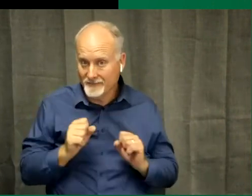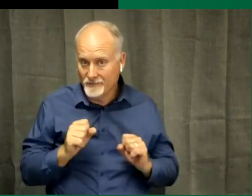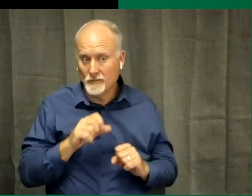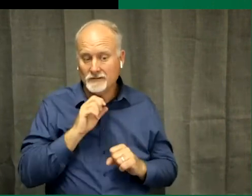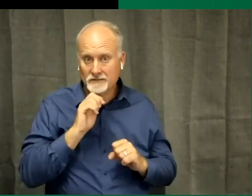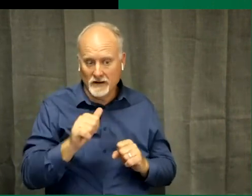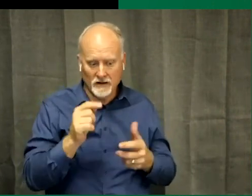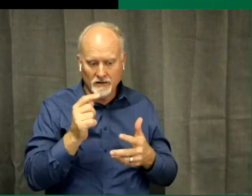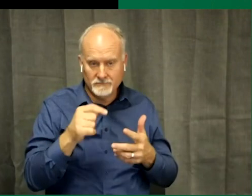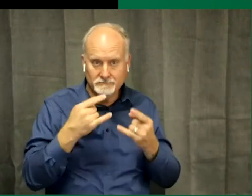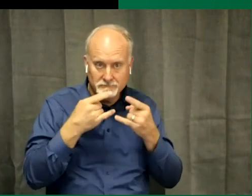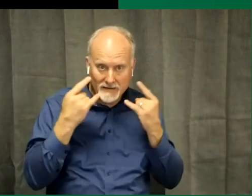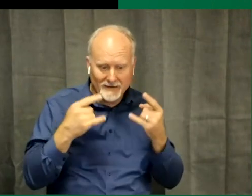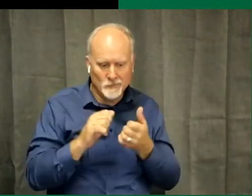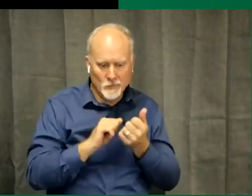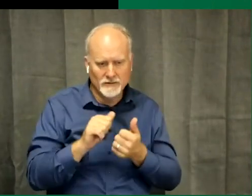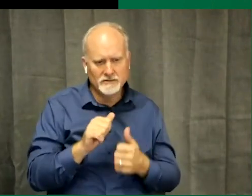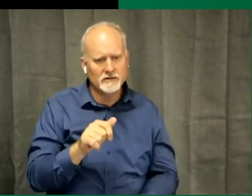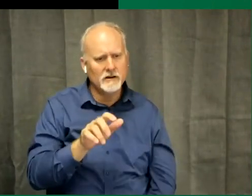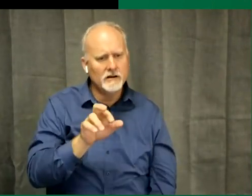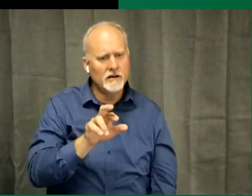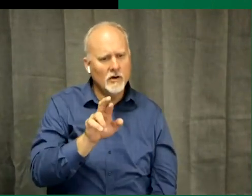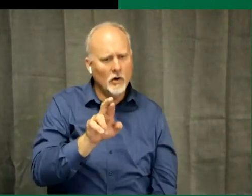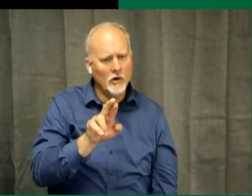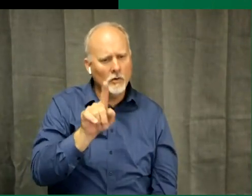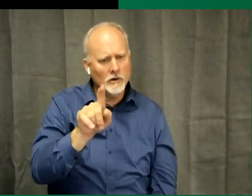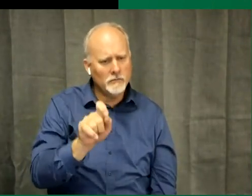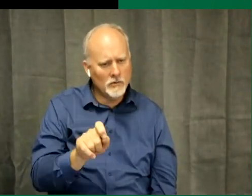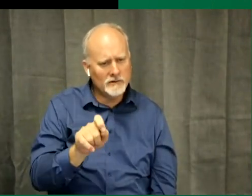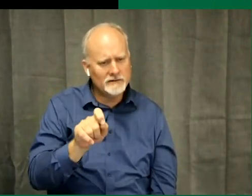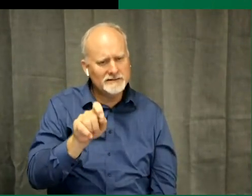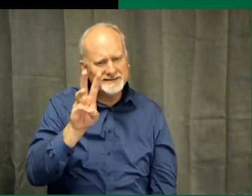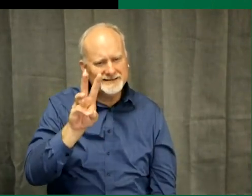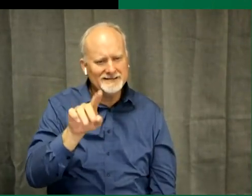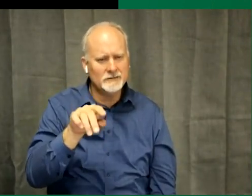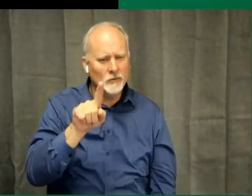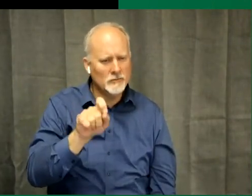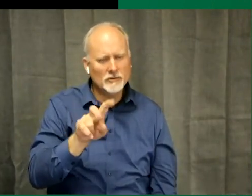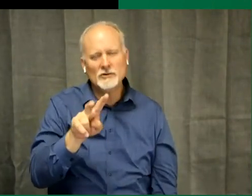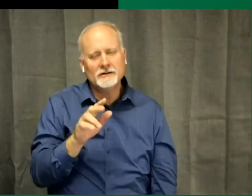the difference between an r of 126 and r of 1.2 that's in epidemiology terms the transmission rate